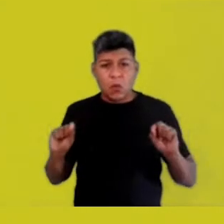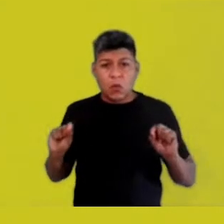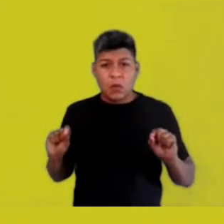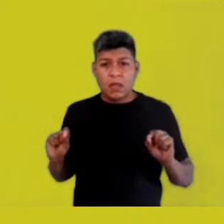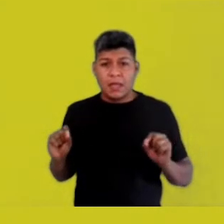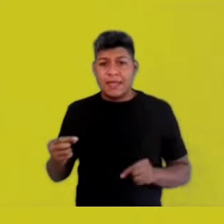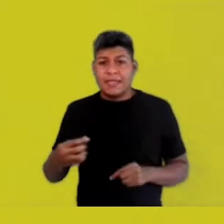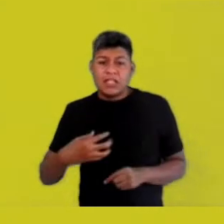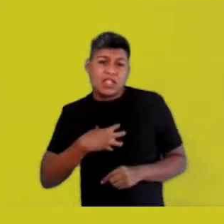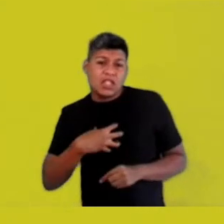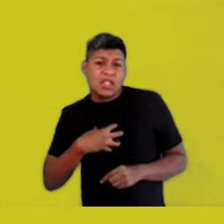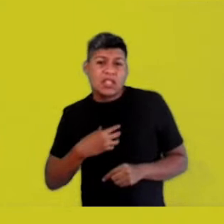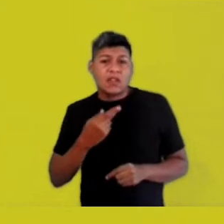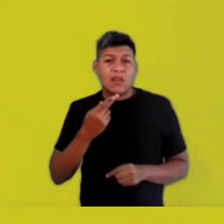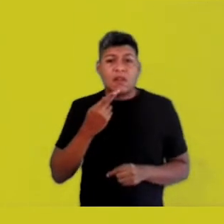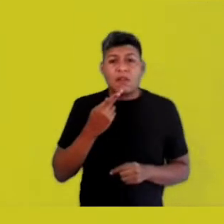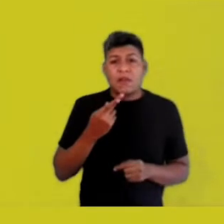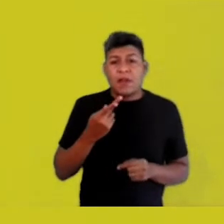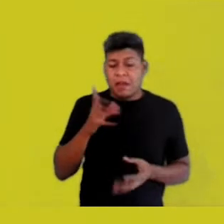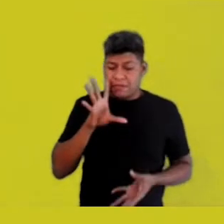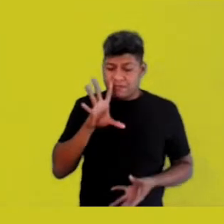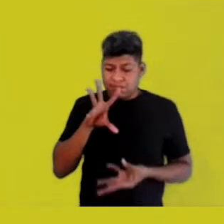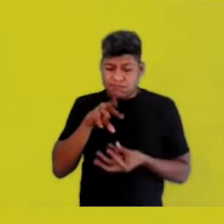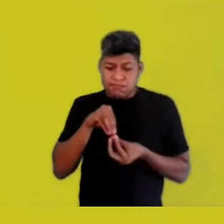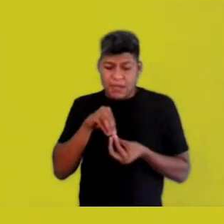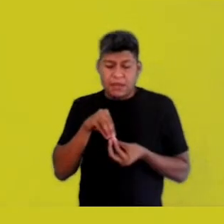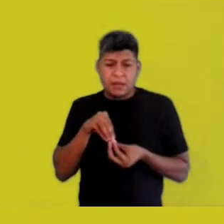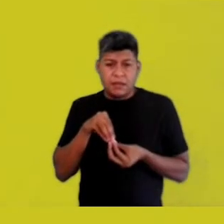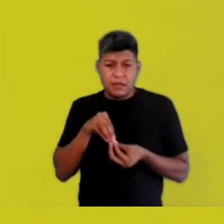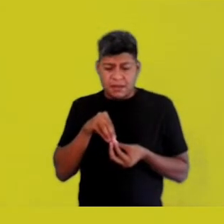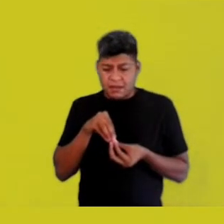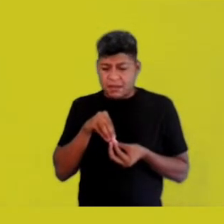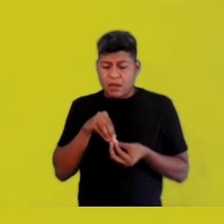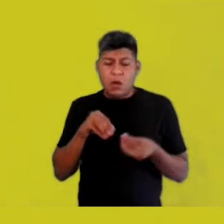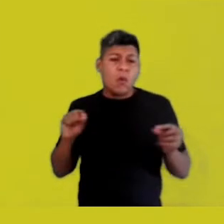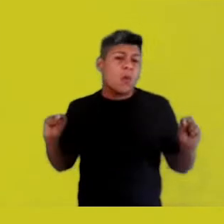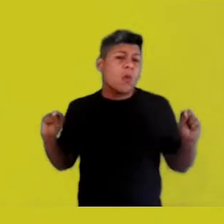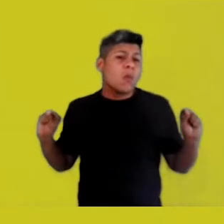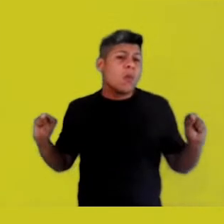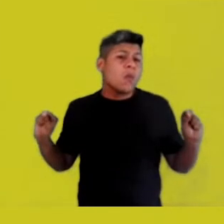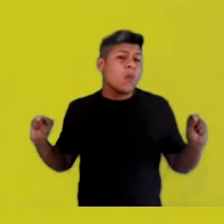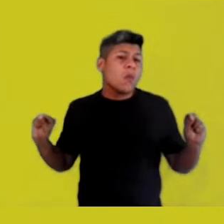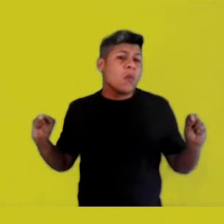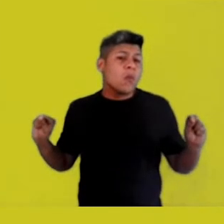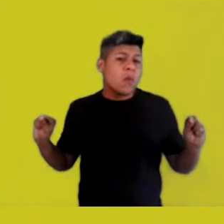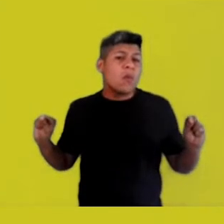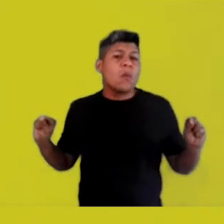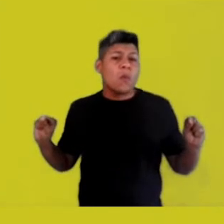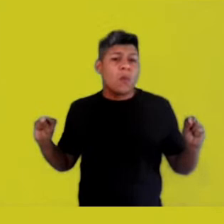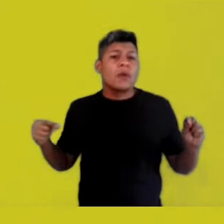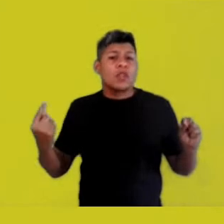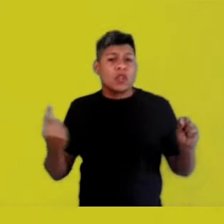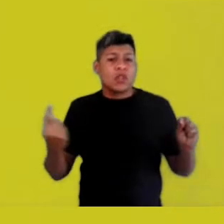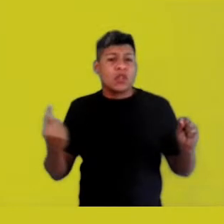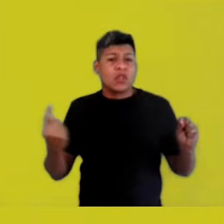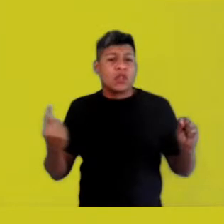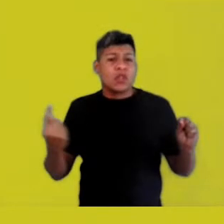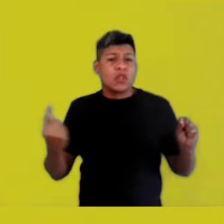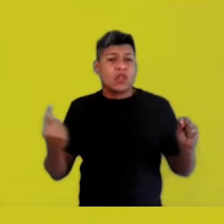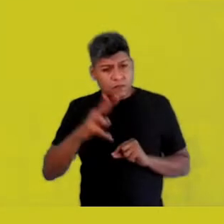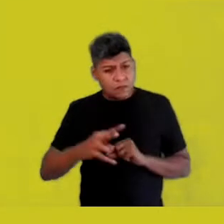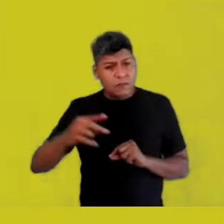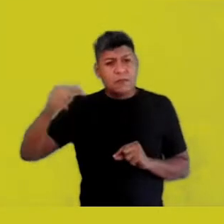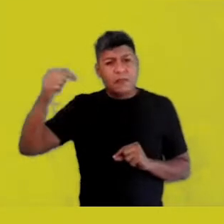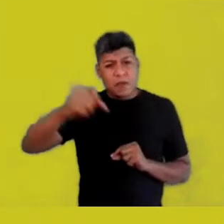to try and synthesize what we have heard here during these six weeks.